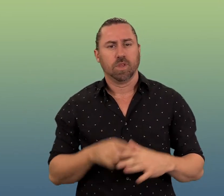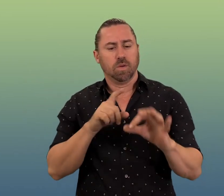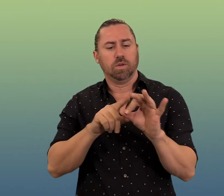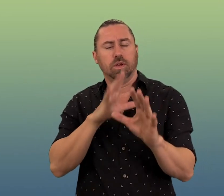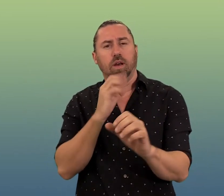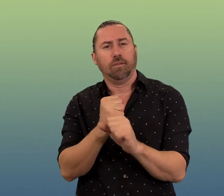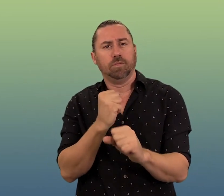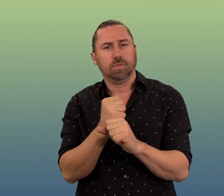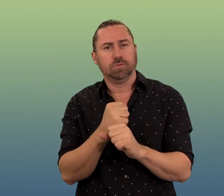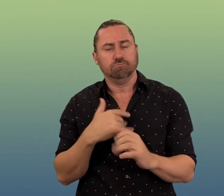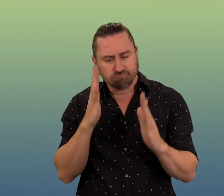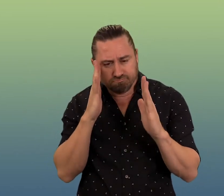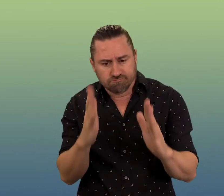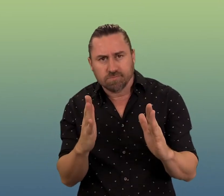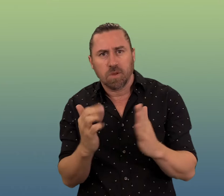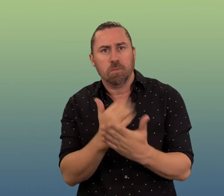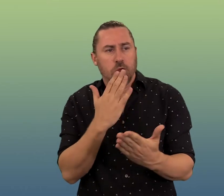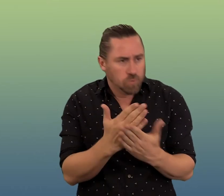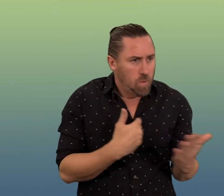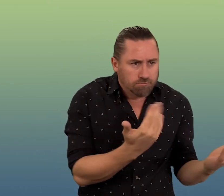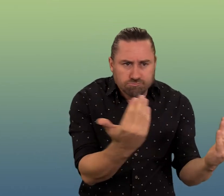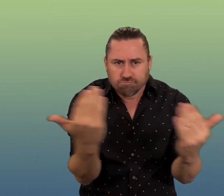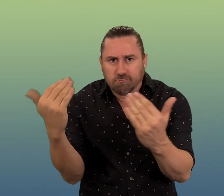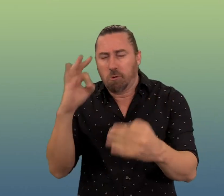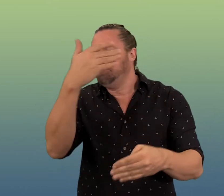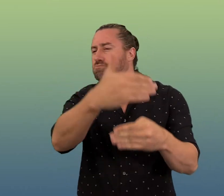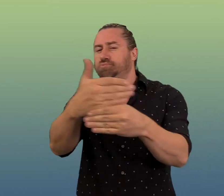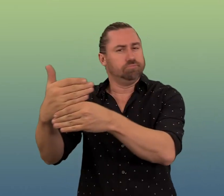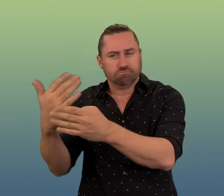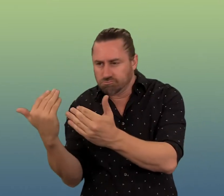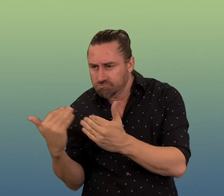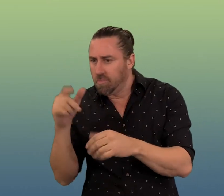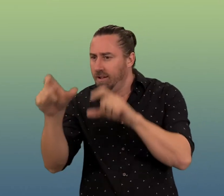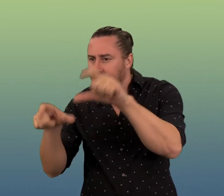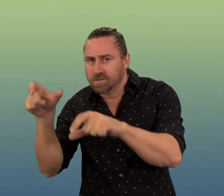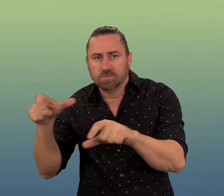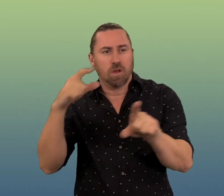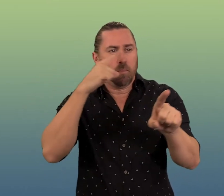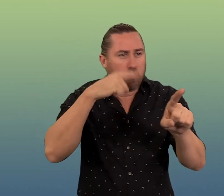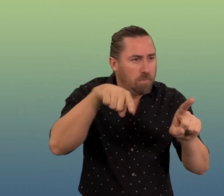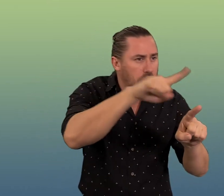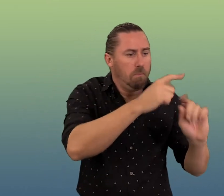The Queensland Government is committed to continue engaging to work with our customers, people and partners